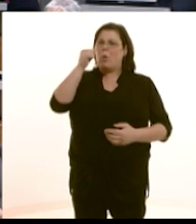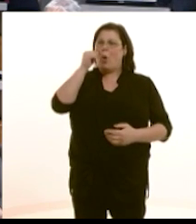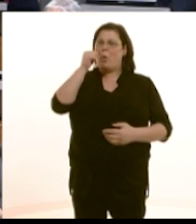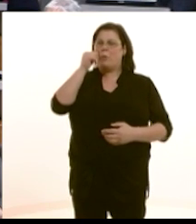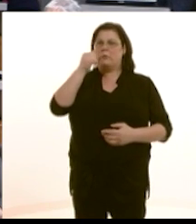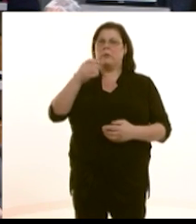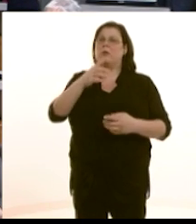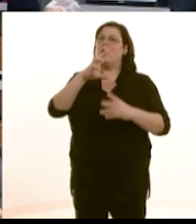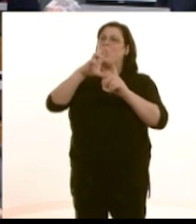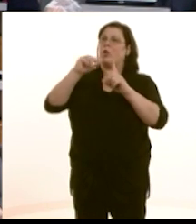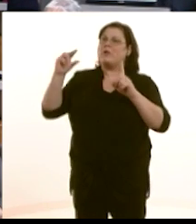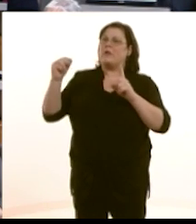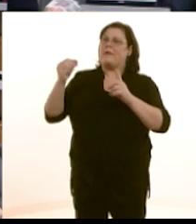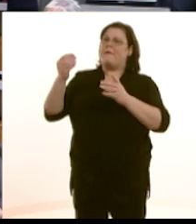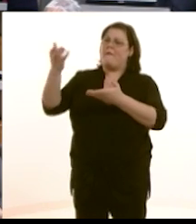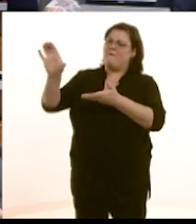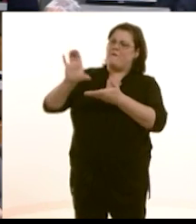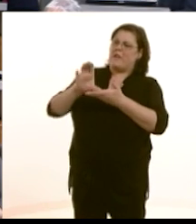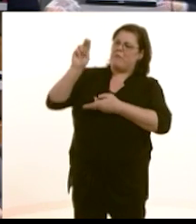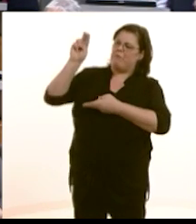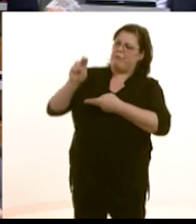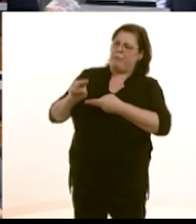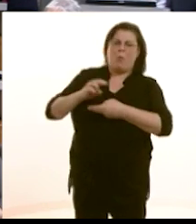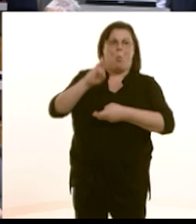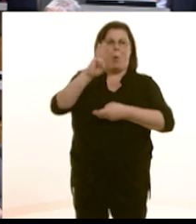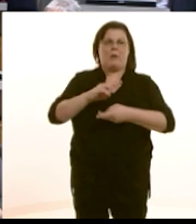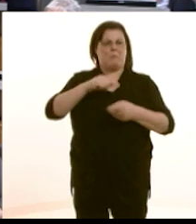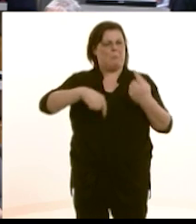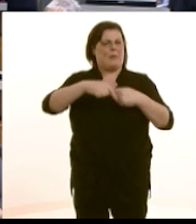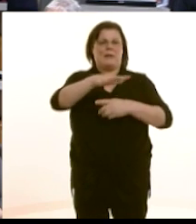funding cuts to Wales, things are much better here because of the steps this Government